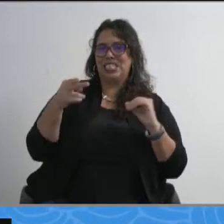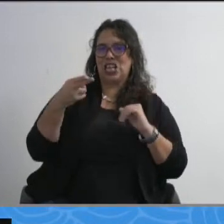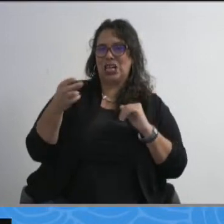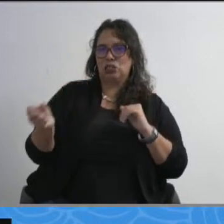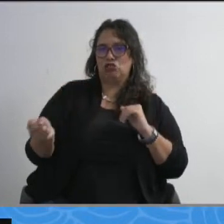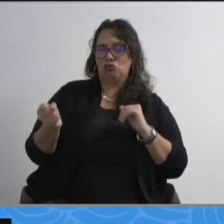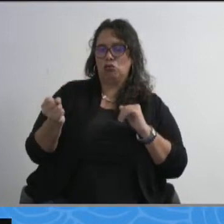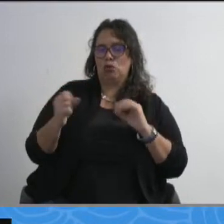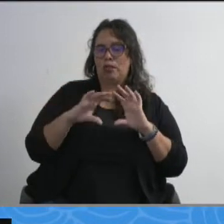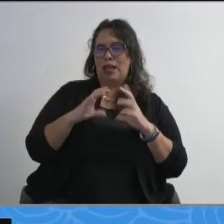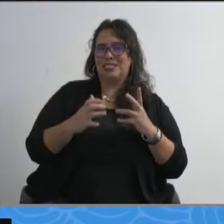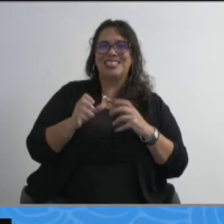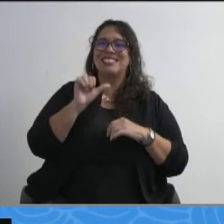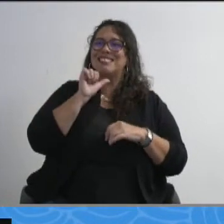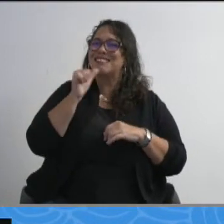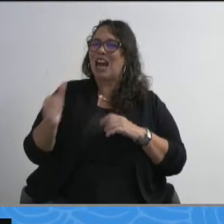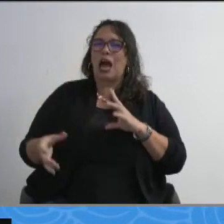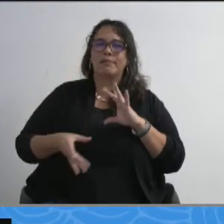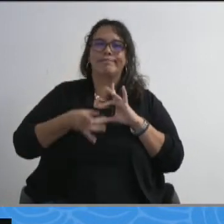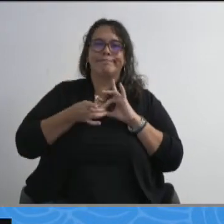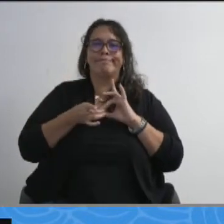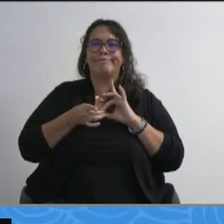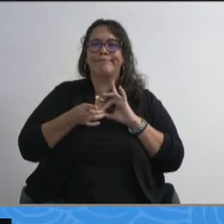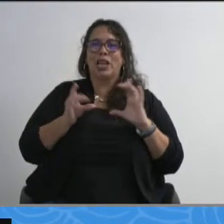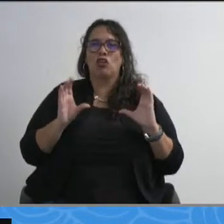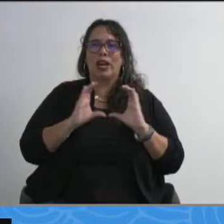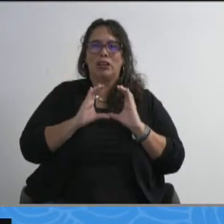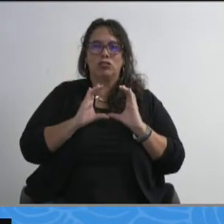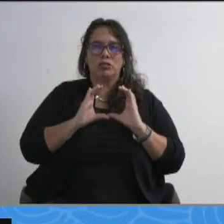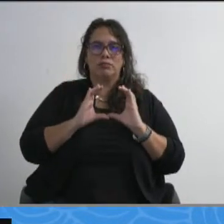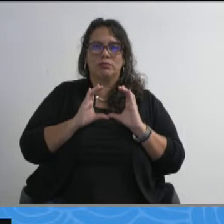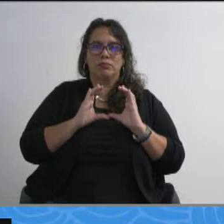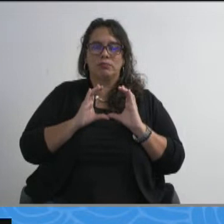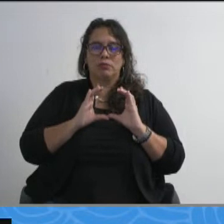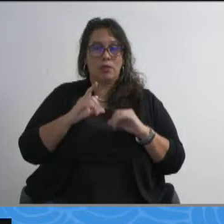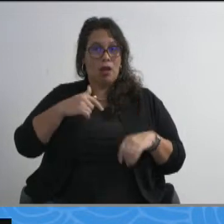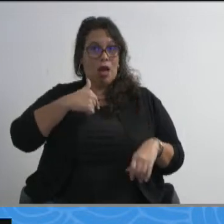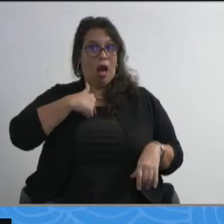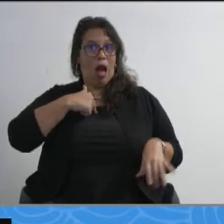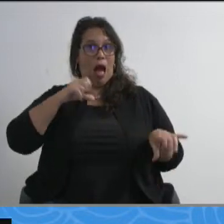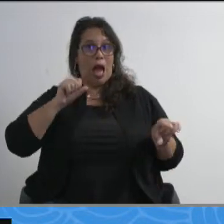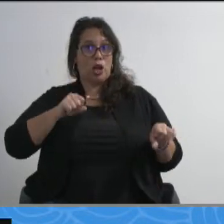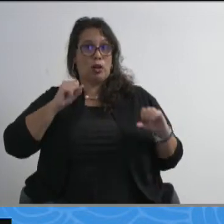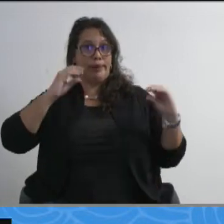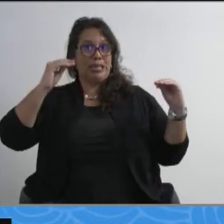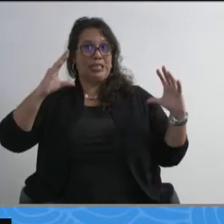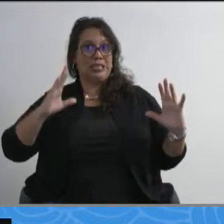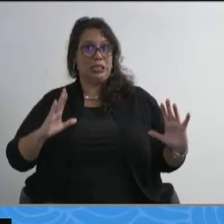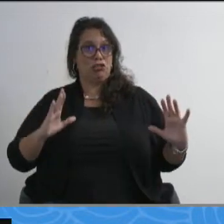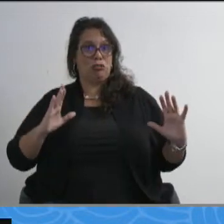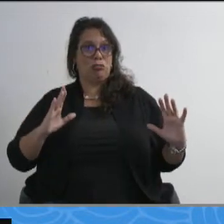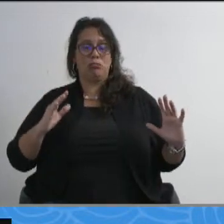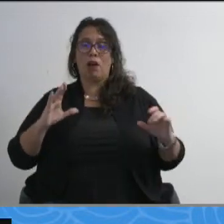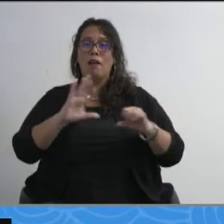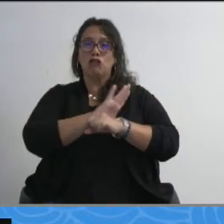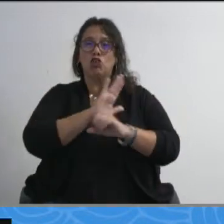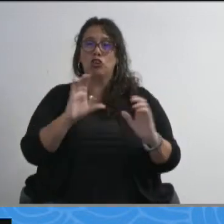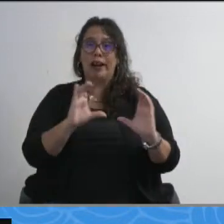that's not on their credential. And let me give you an example because I could be a teacher. I hold a full credential,